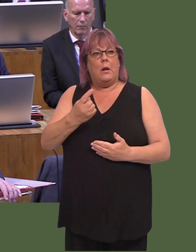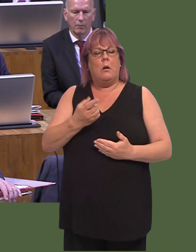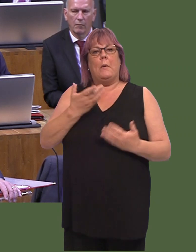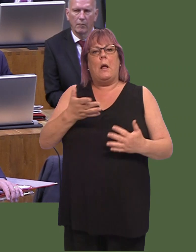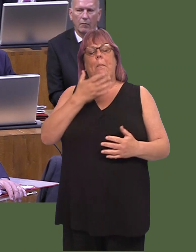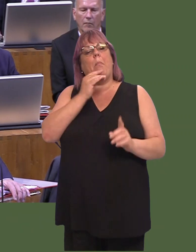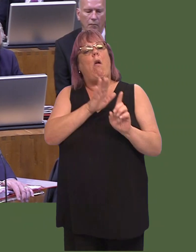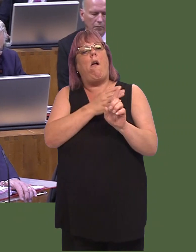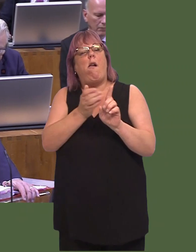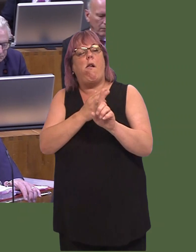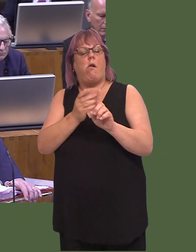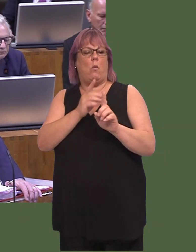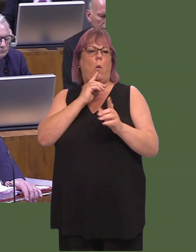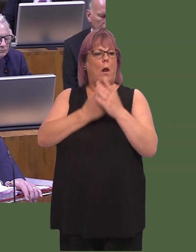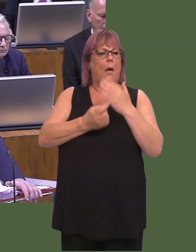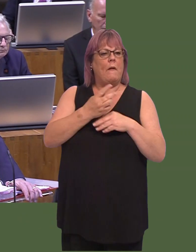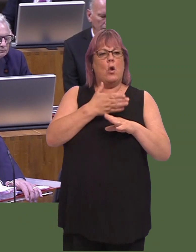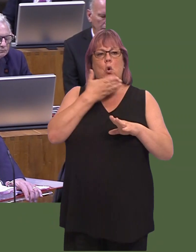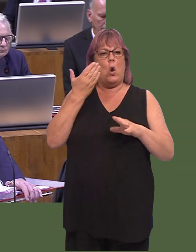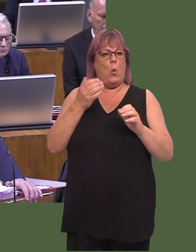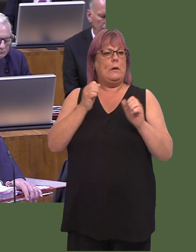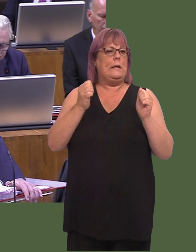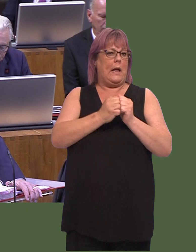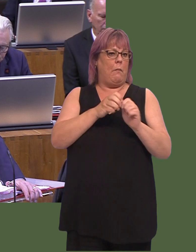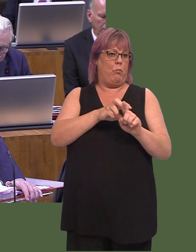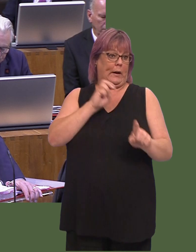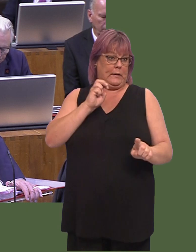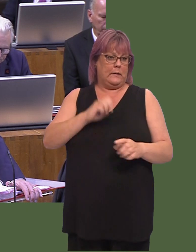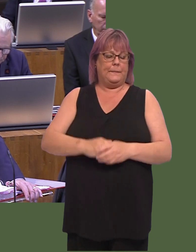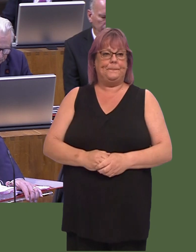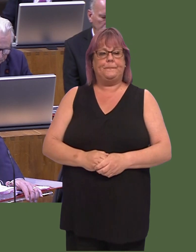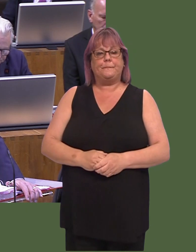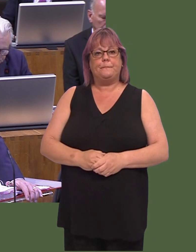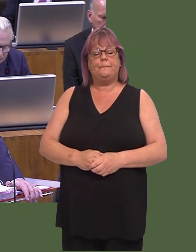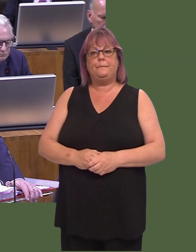Now, they are being softened up for a 'no deal' Brexit that will lead to many things, and she is right to point this out.